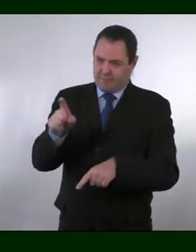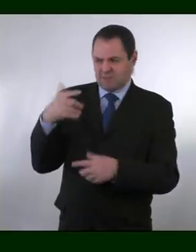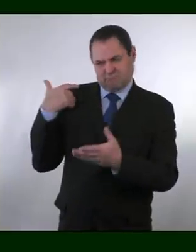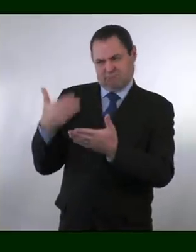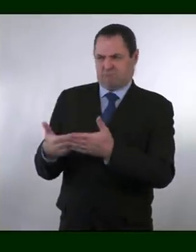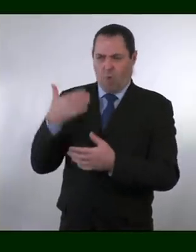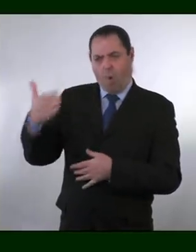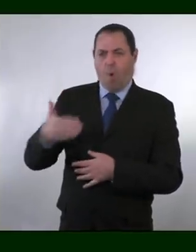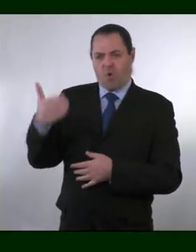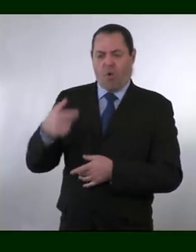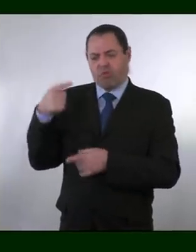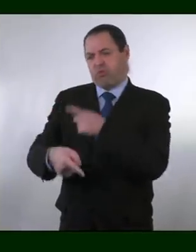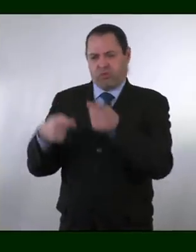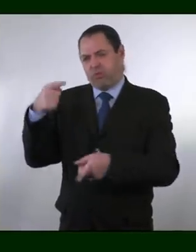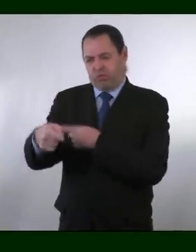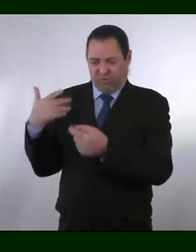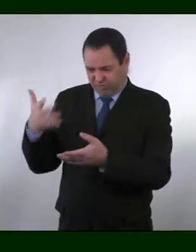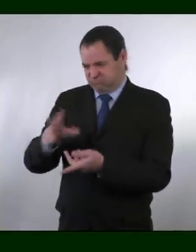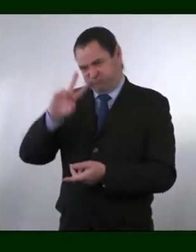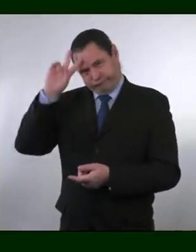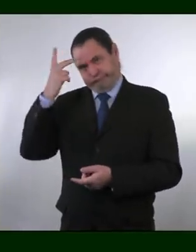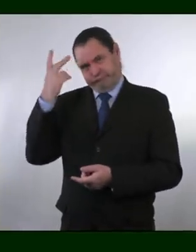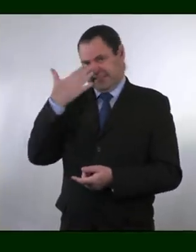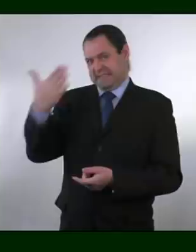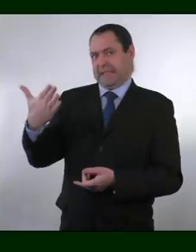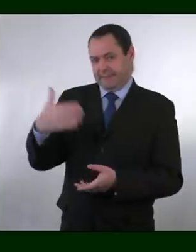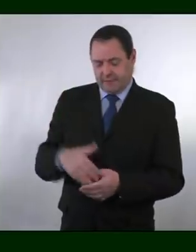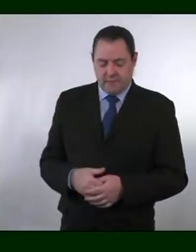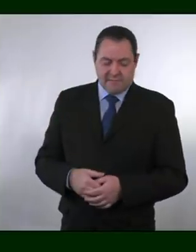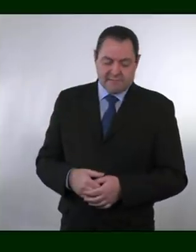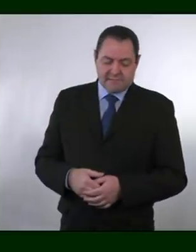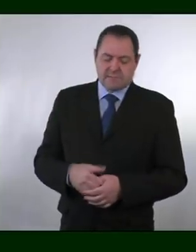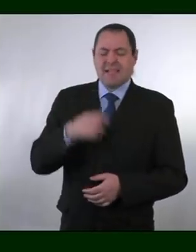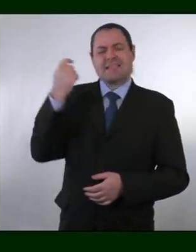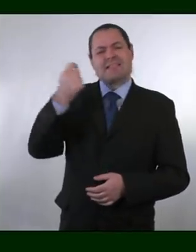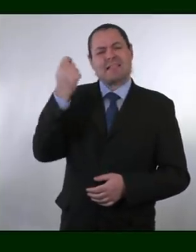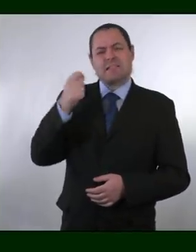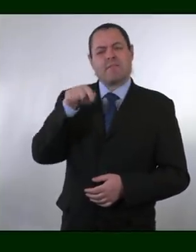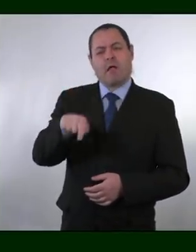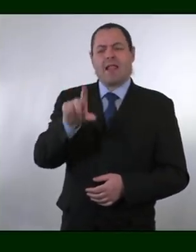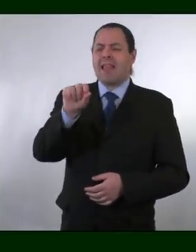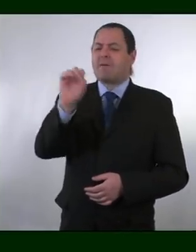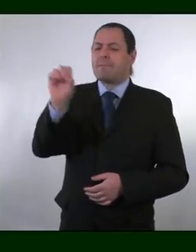the numbers that he gives for the success rate of the NHS self-isolation programme are,